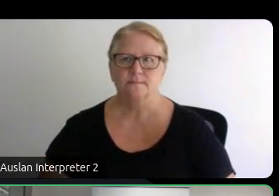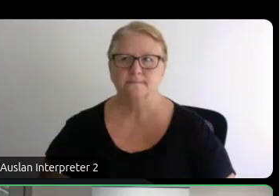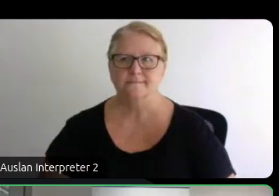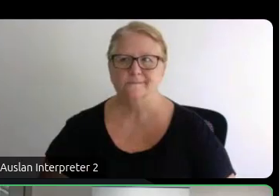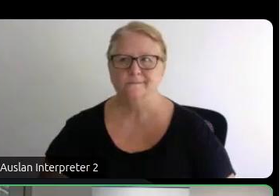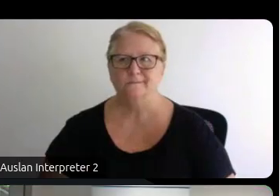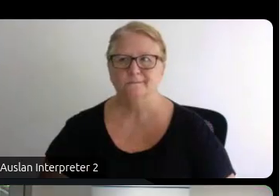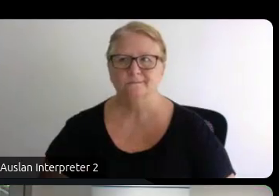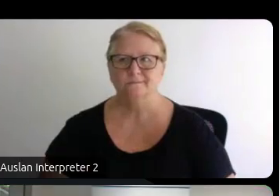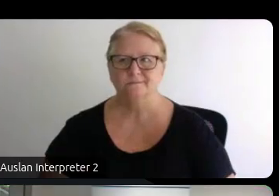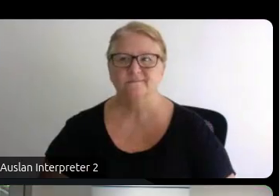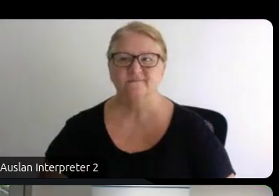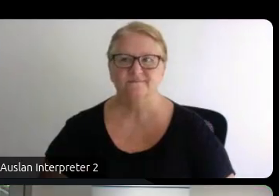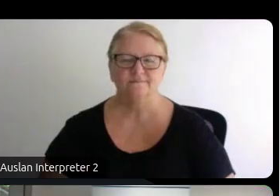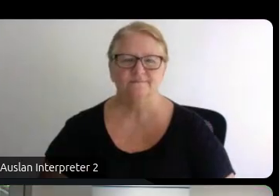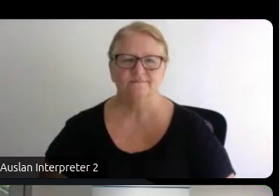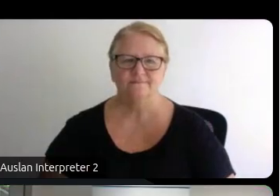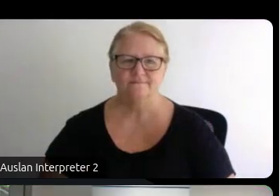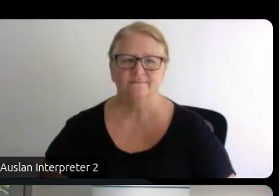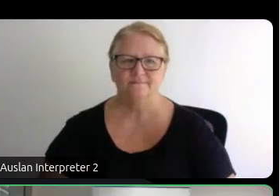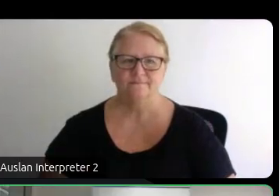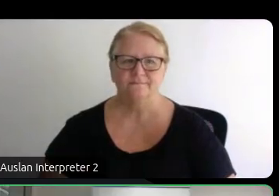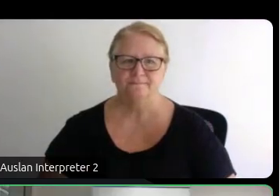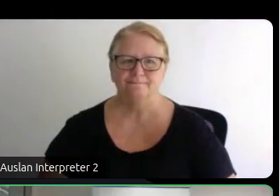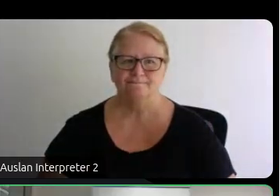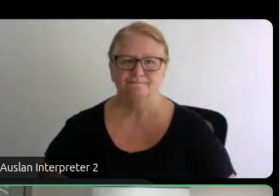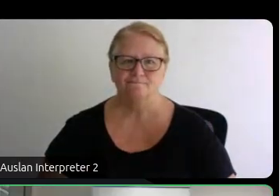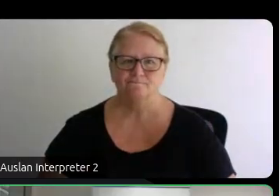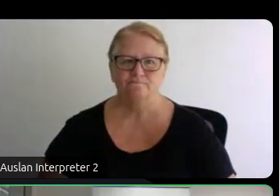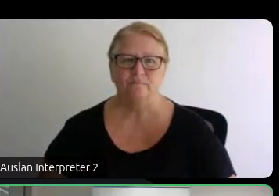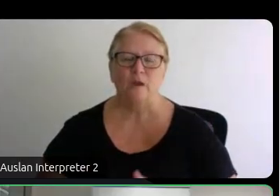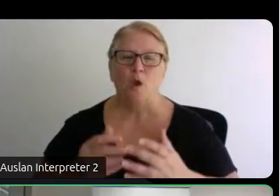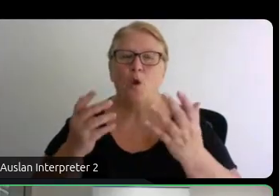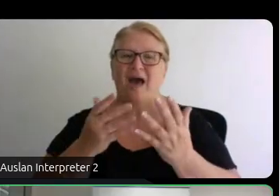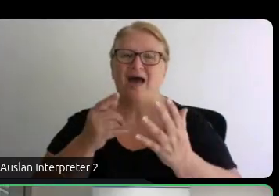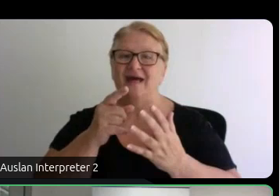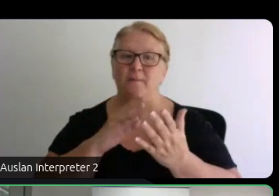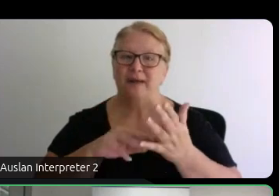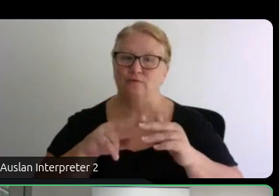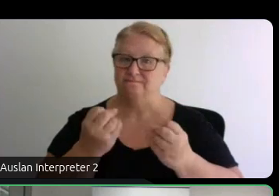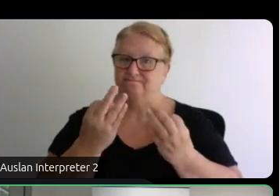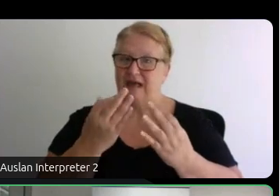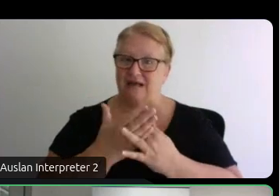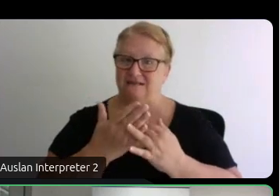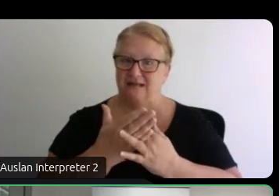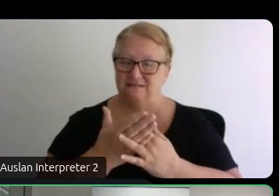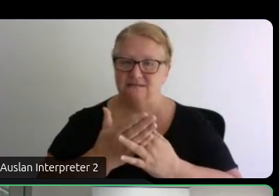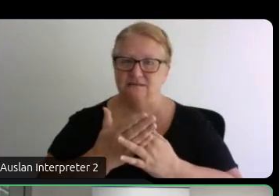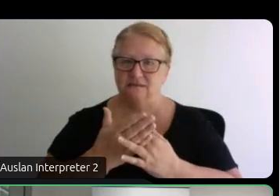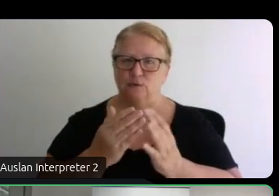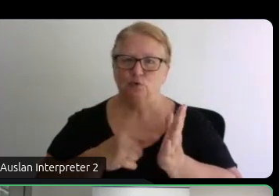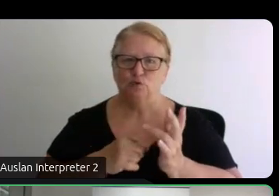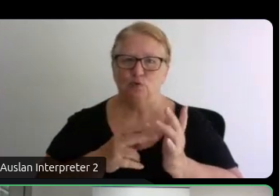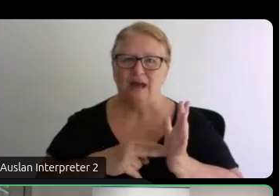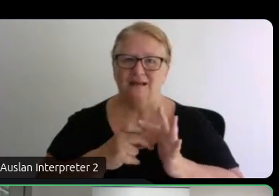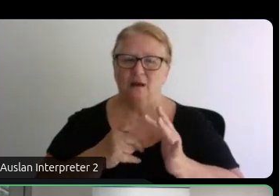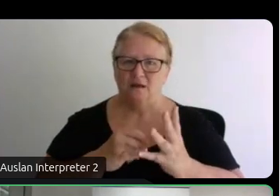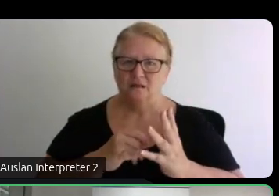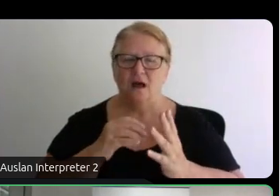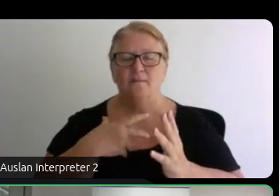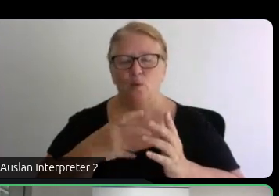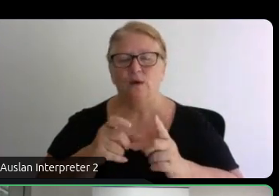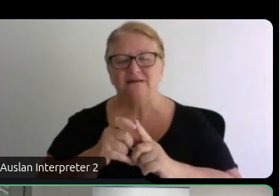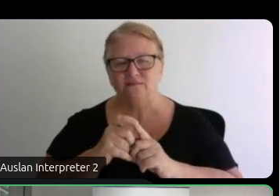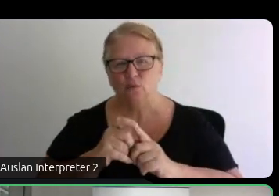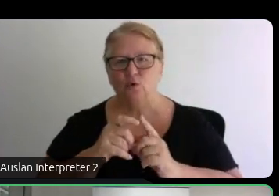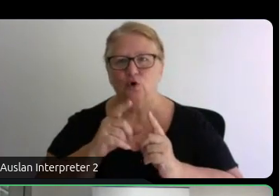scheme. Um it's diff more difficult in the sense that yes you can identify that these are limiting